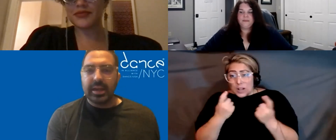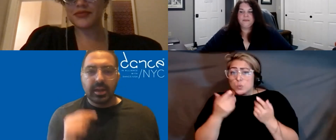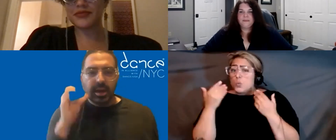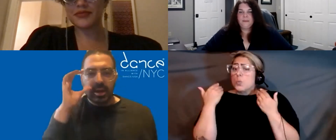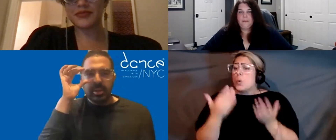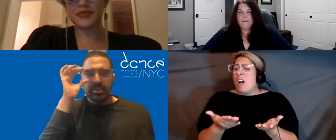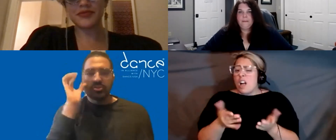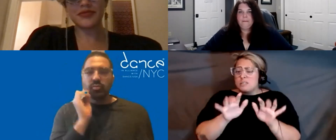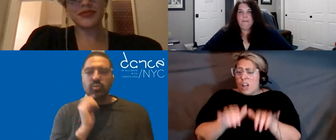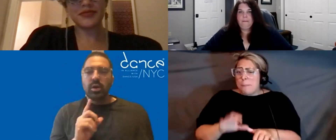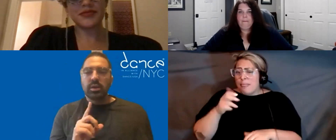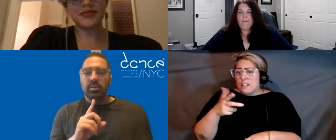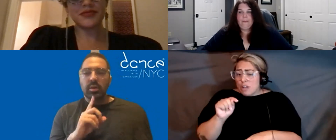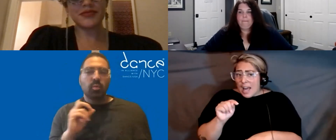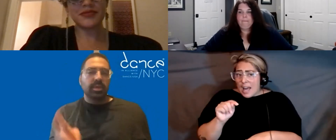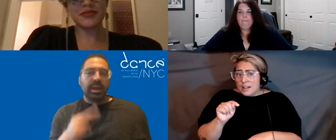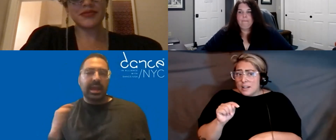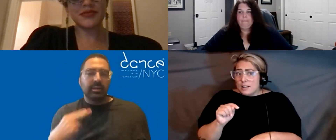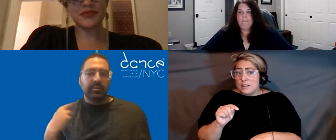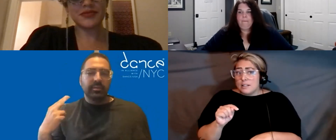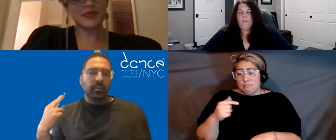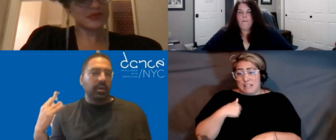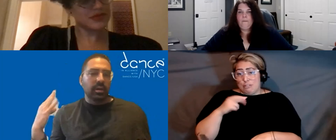that I want to end up with. At the